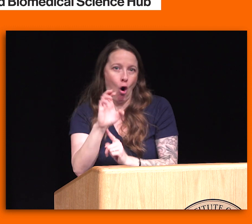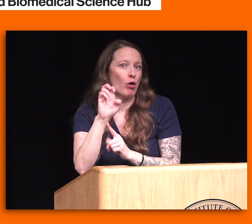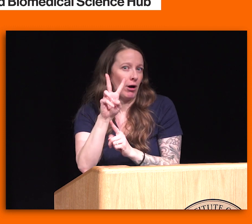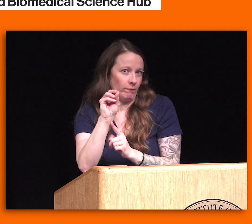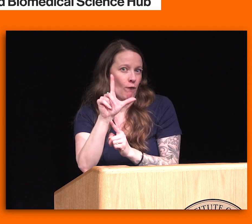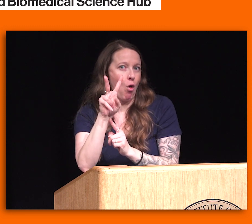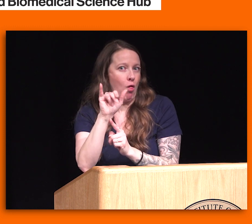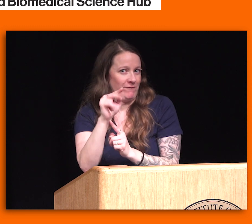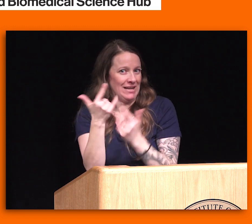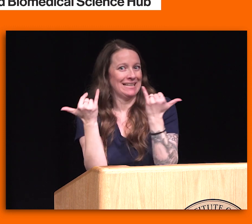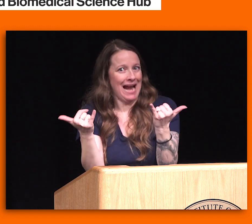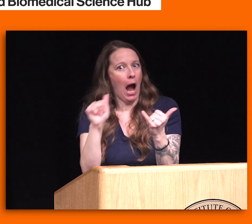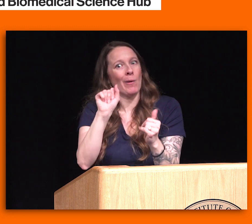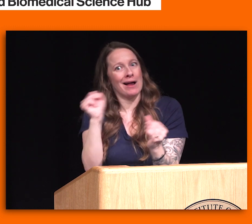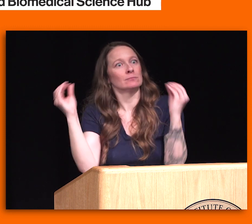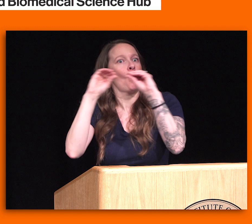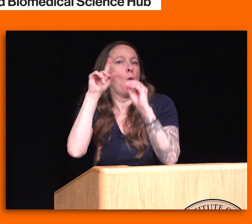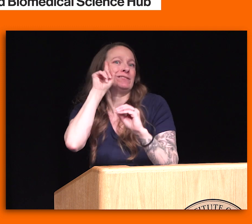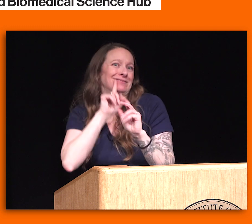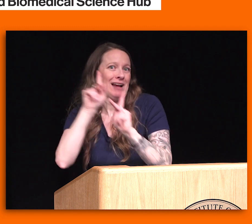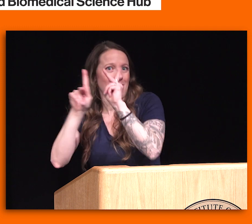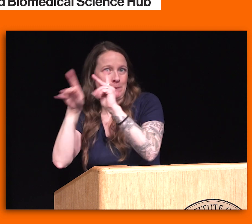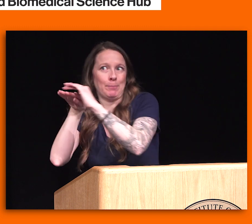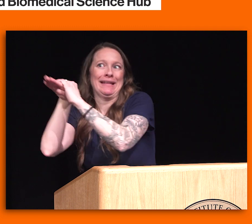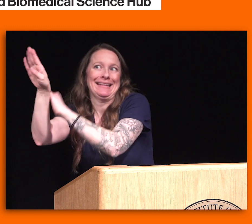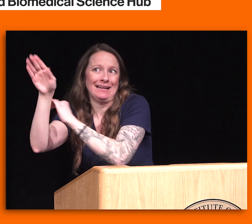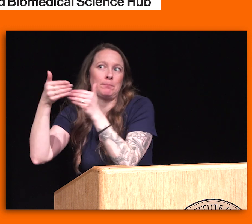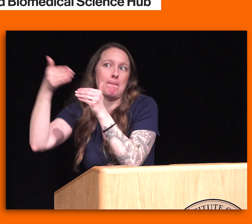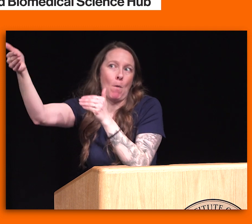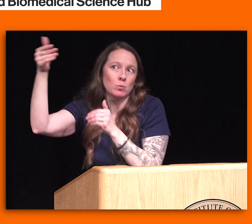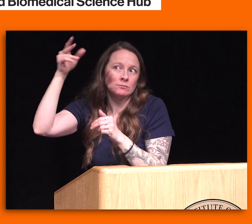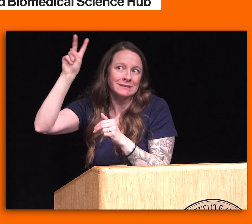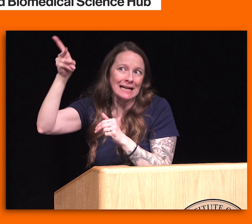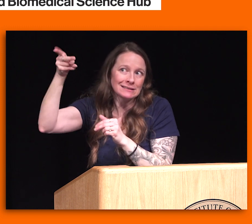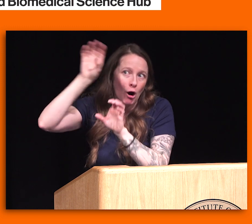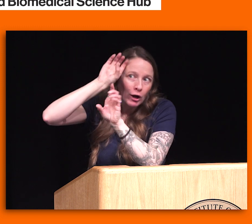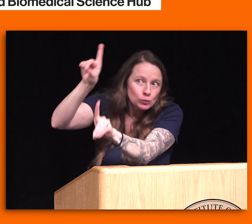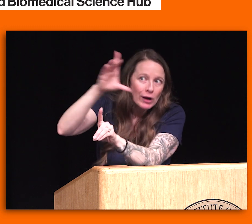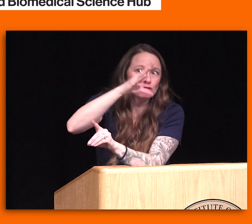and the dynamics and relationships between them. They are still evolving,